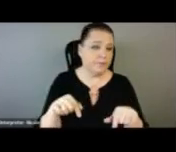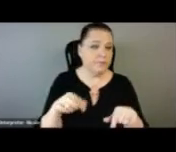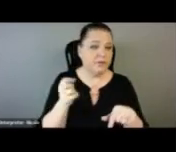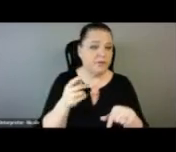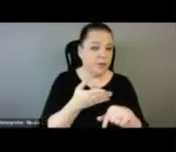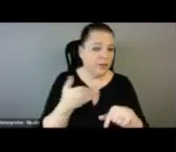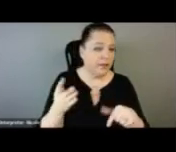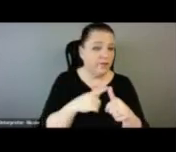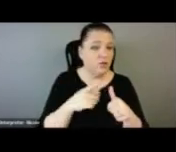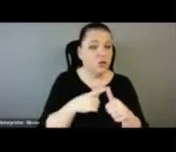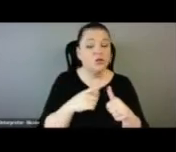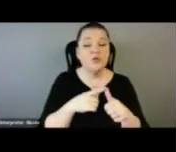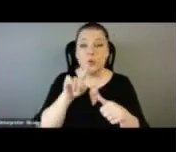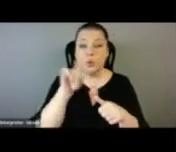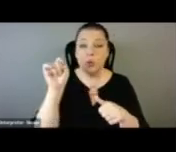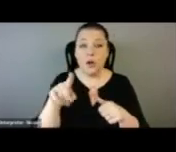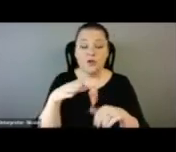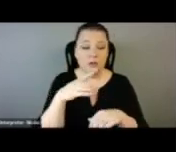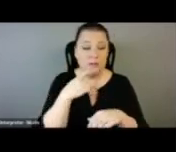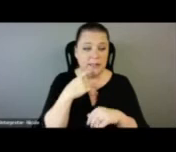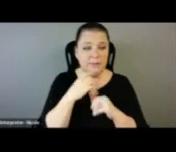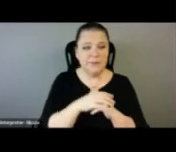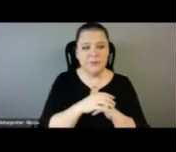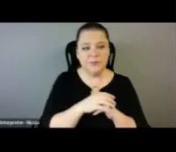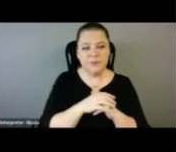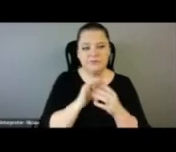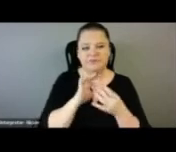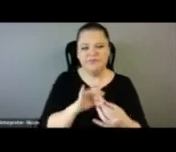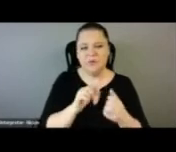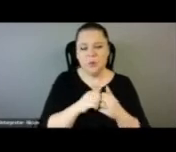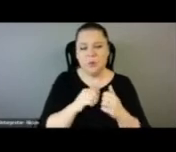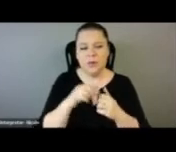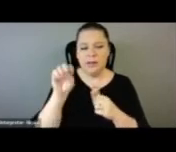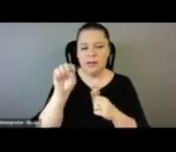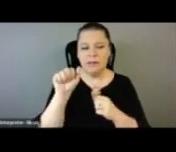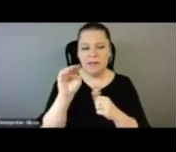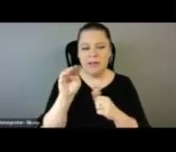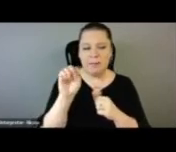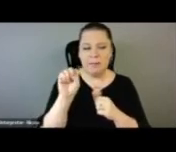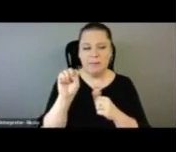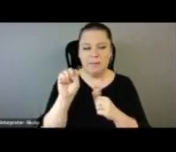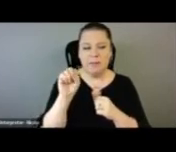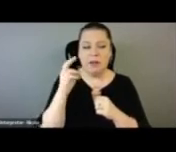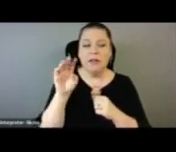first question on the survey was based off of SAMHSA's dimensions of recovery, what is missing in